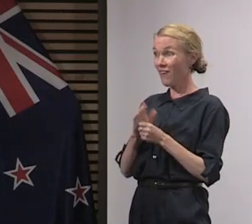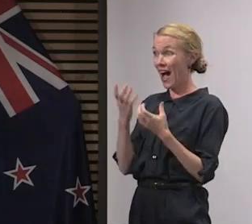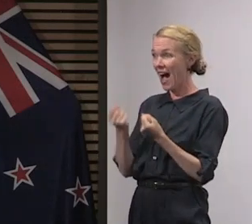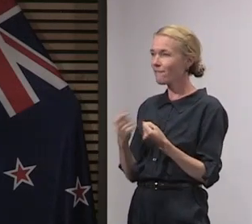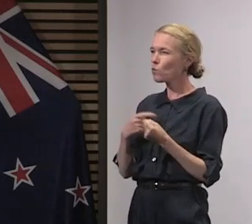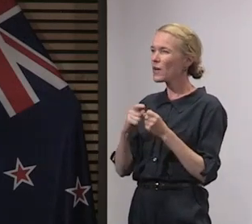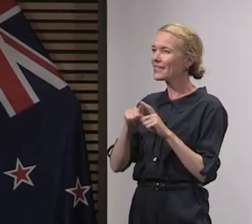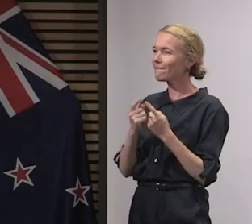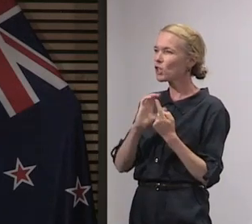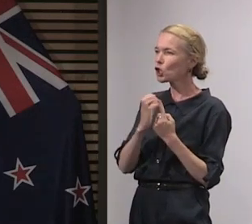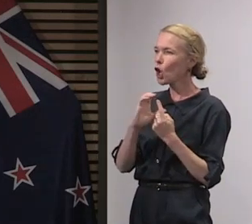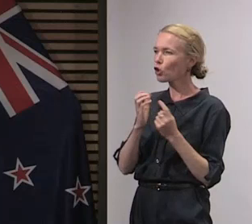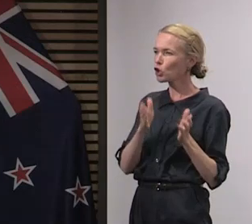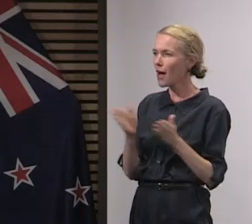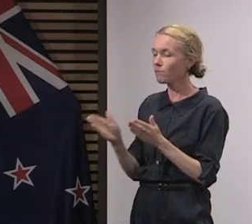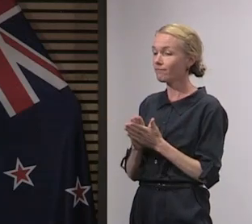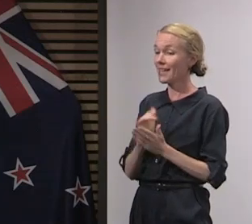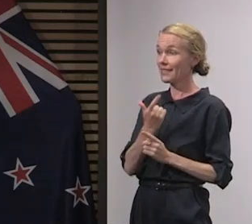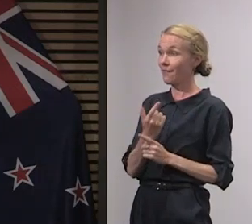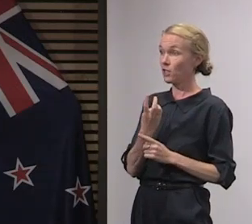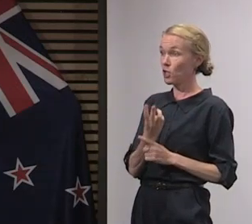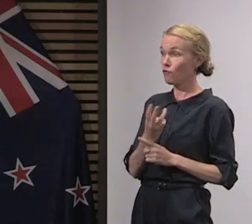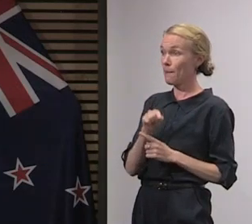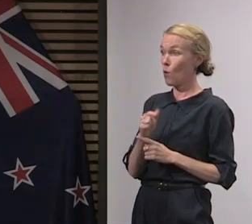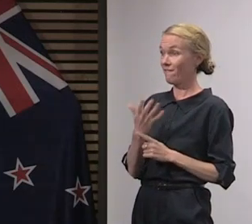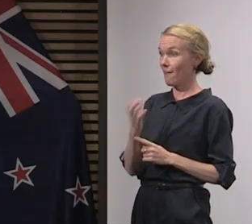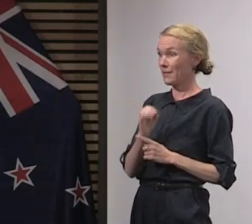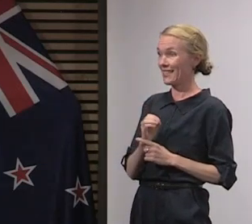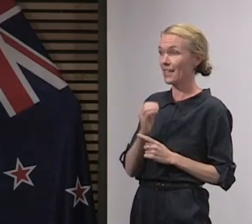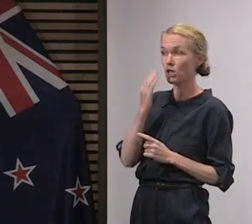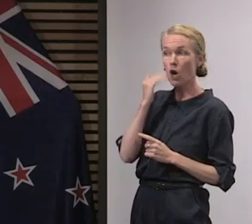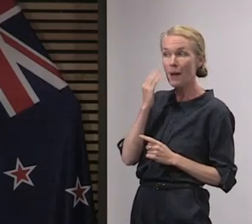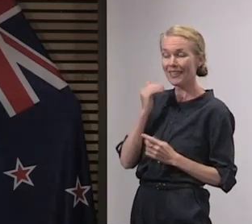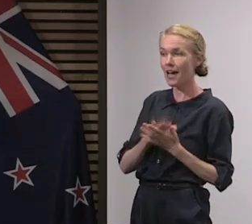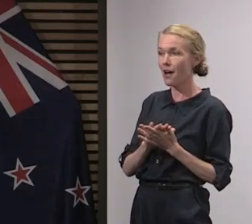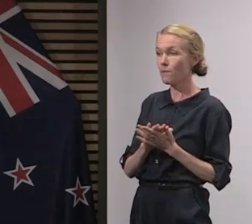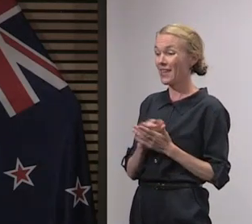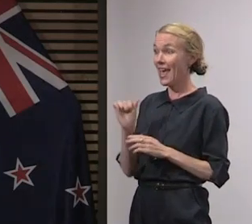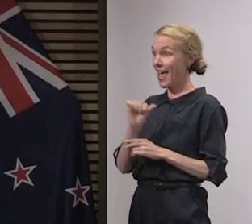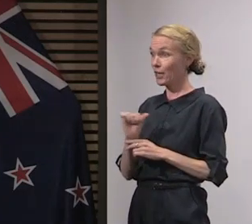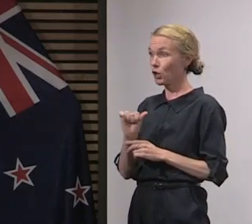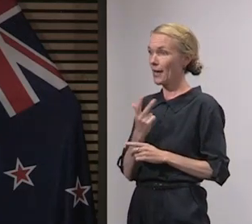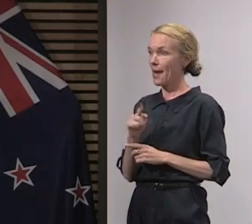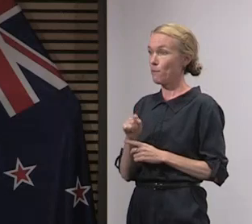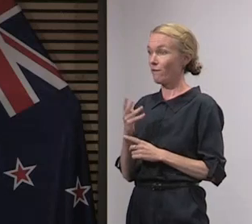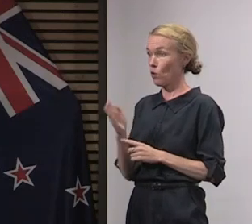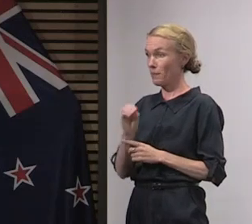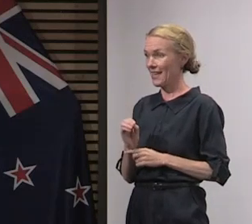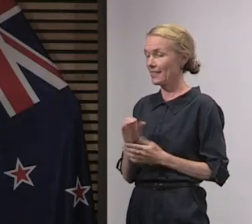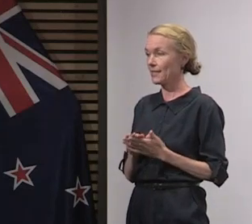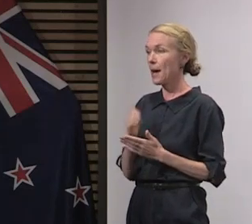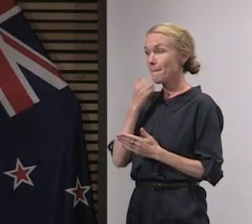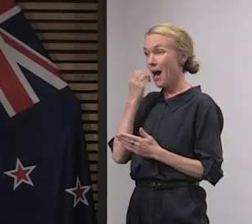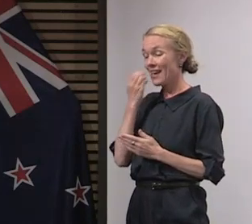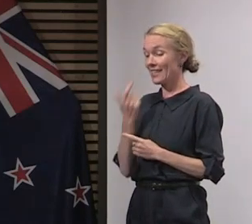transmission. In terms of